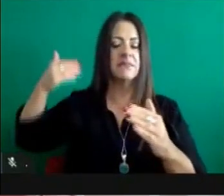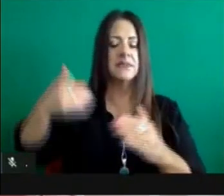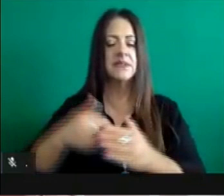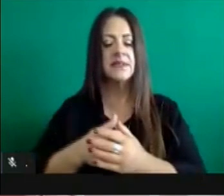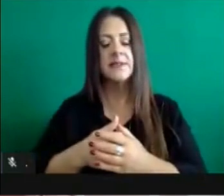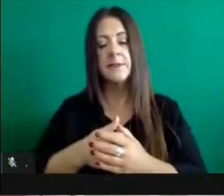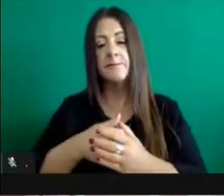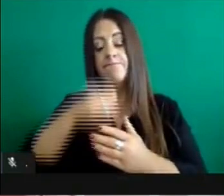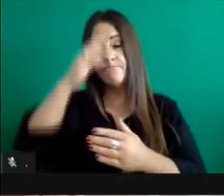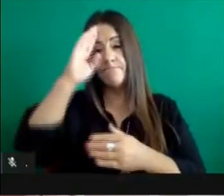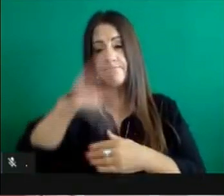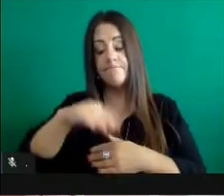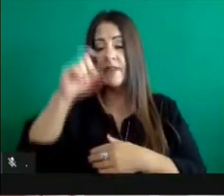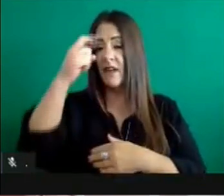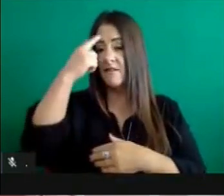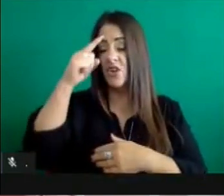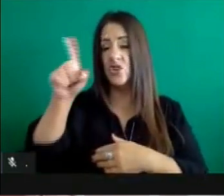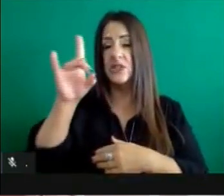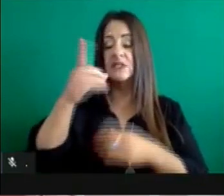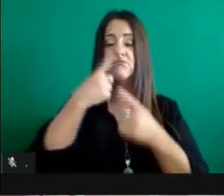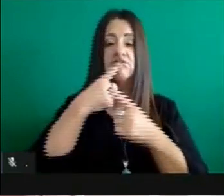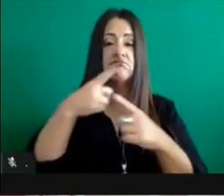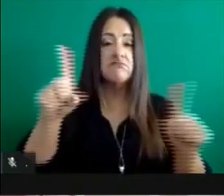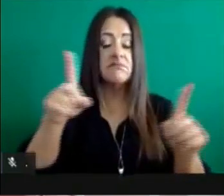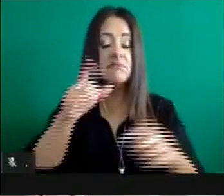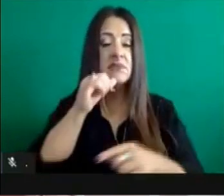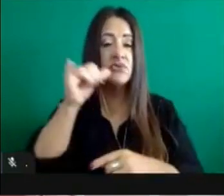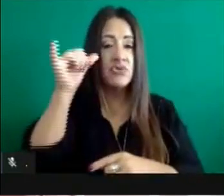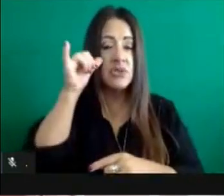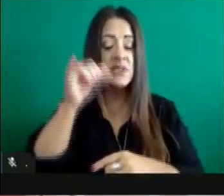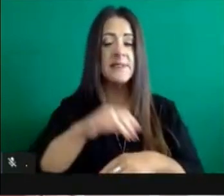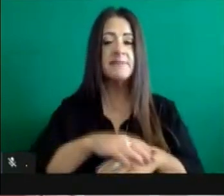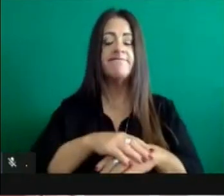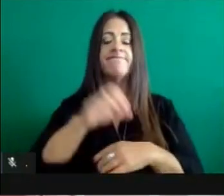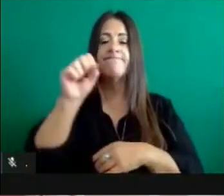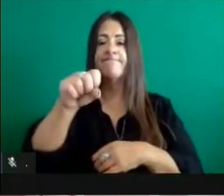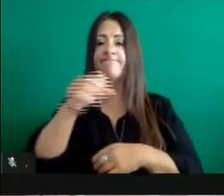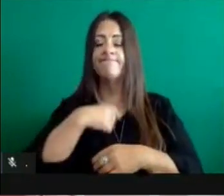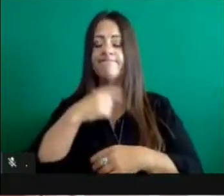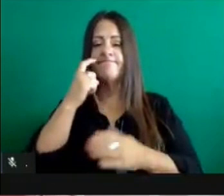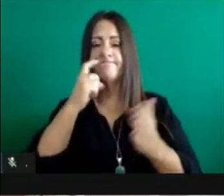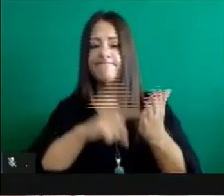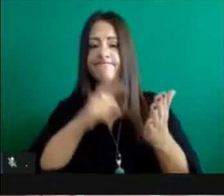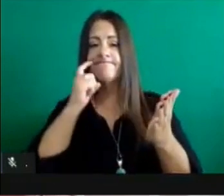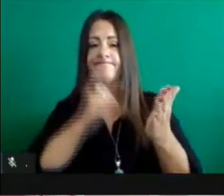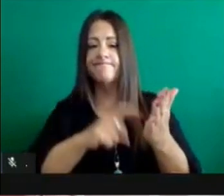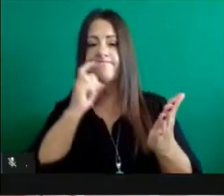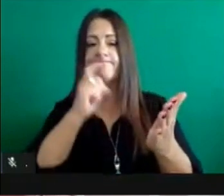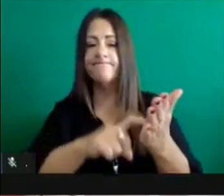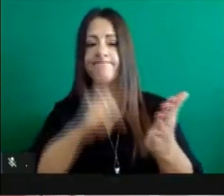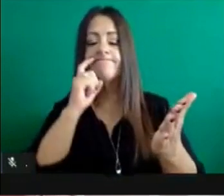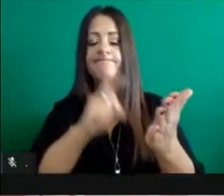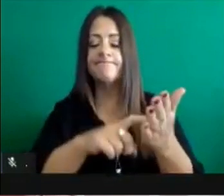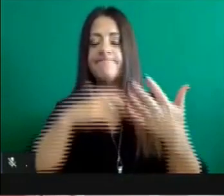BE BE HIGHER THAN THE NORMAL AMOUNT OF RAIN THAT WE SEE. WE HAVE DONE, AS A GOVERNOR ALERTED YESTERDAY, I HAVE BEEN